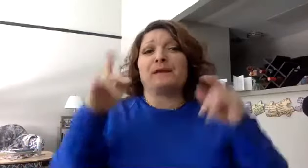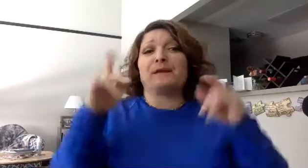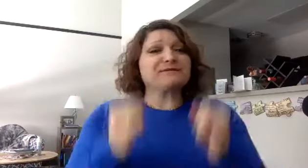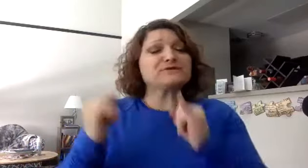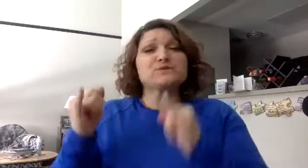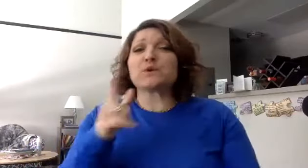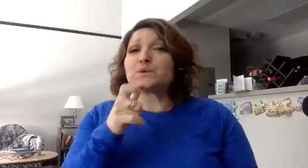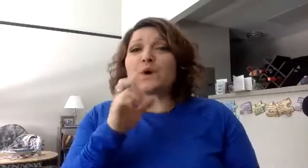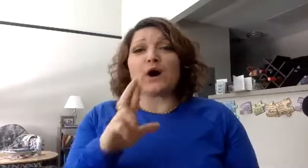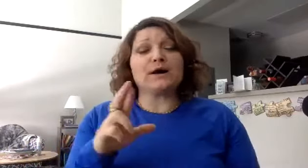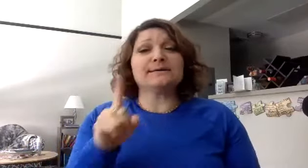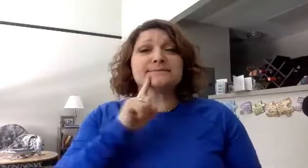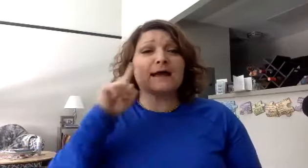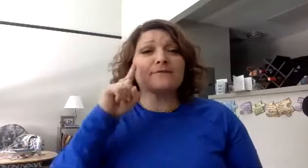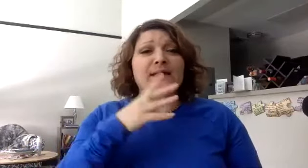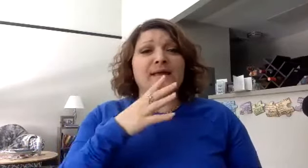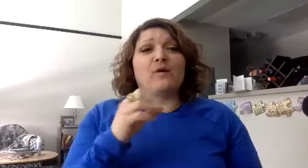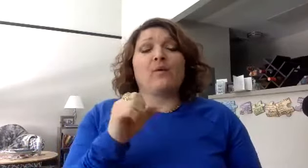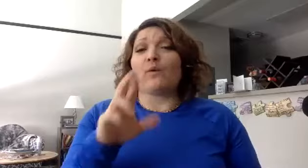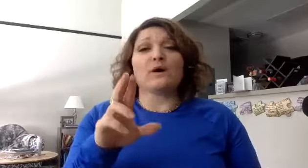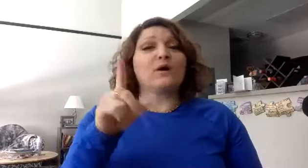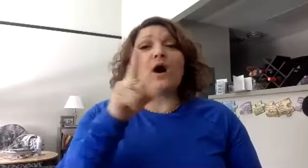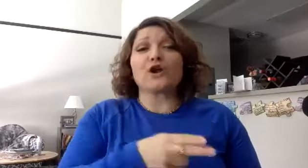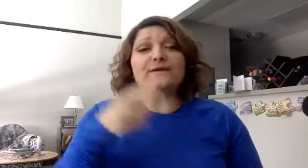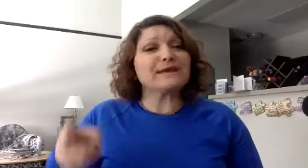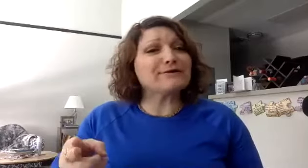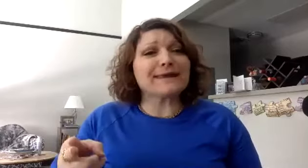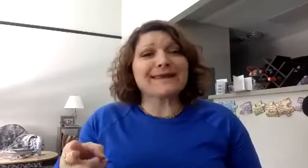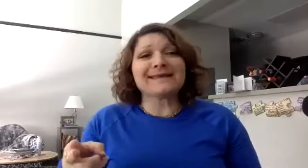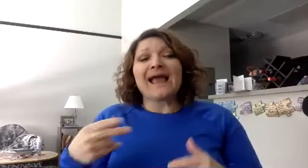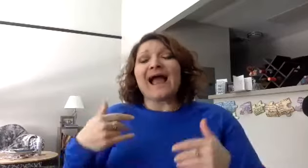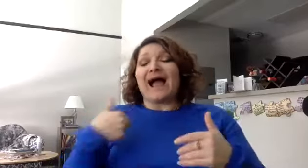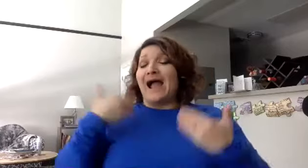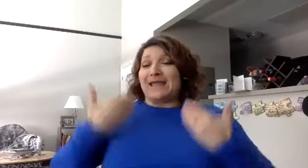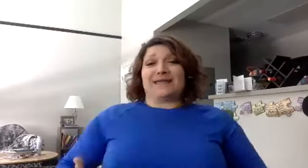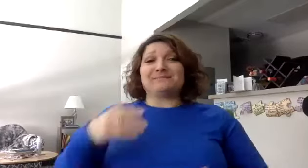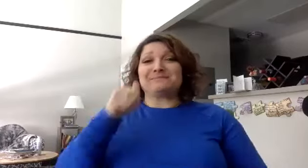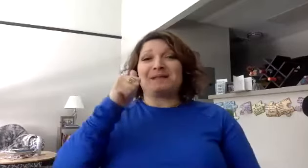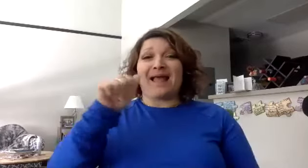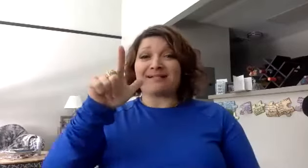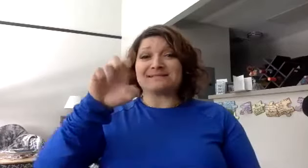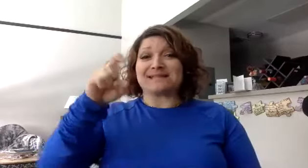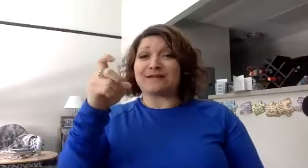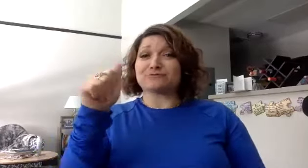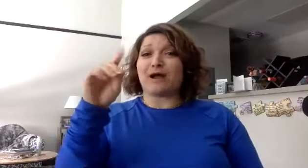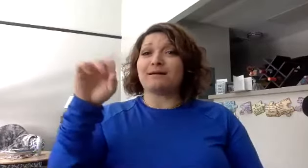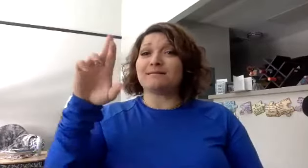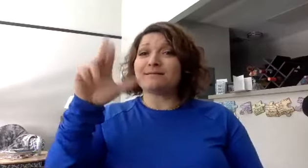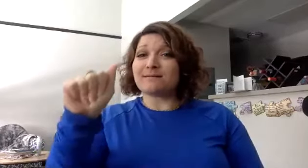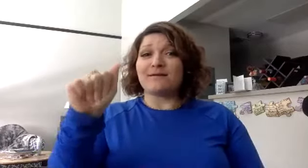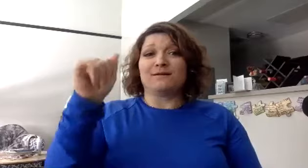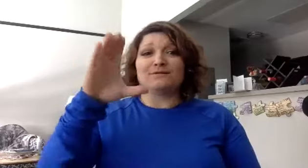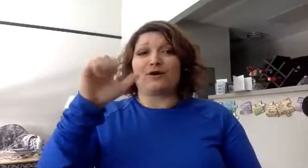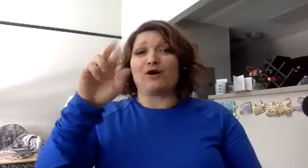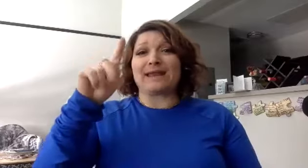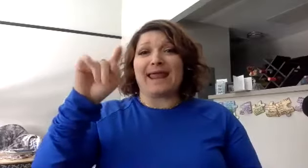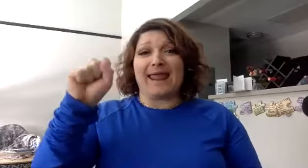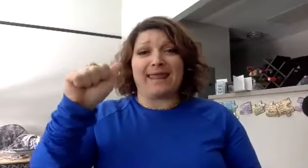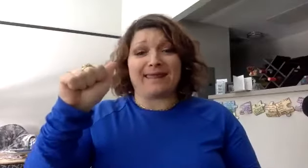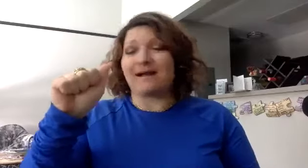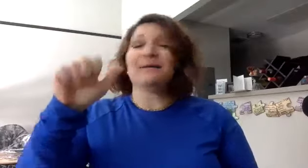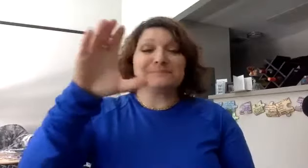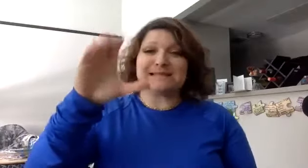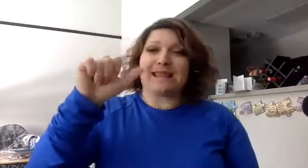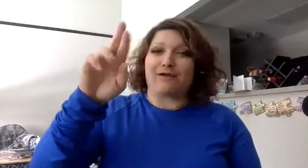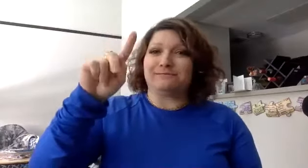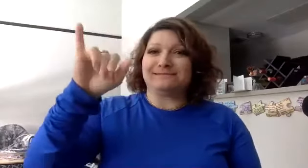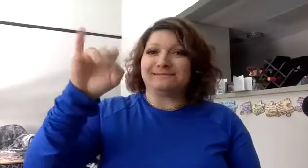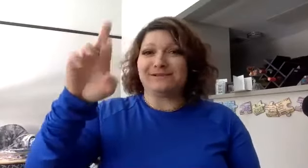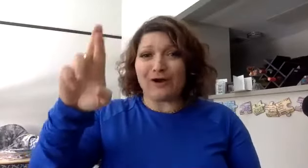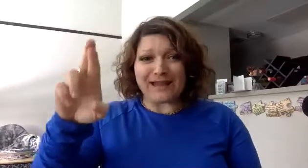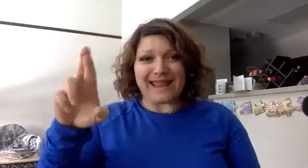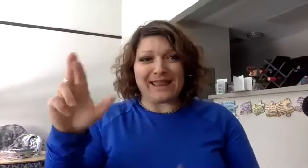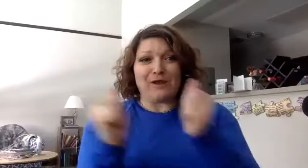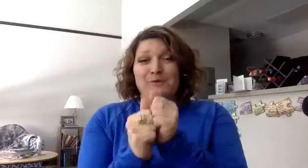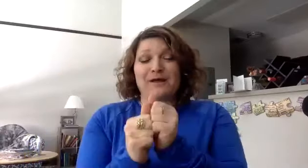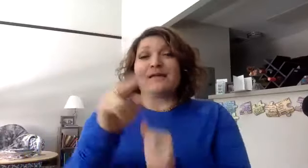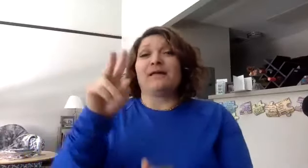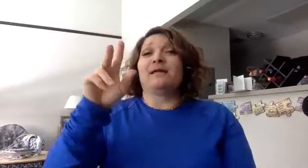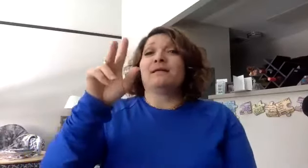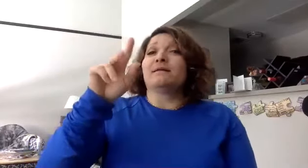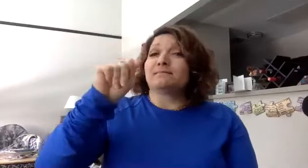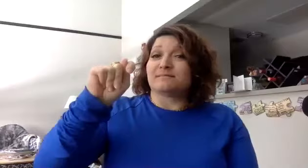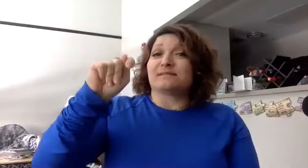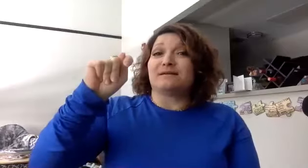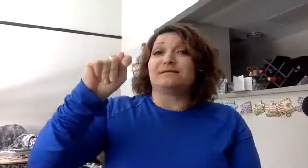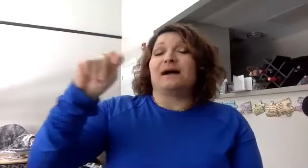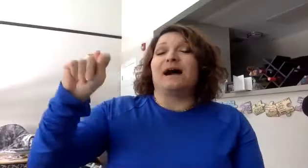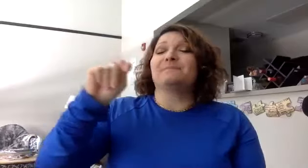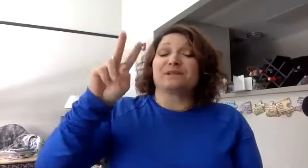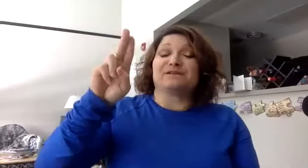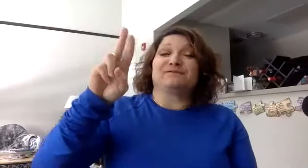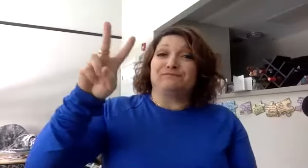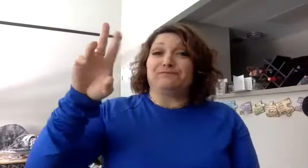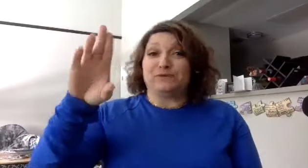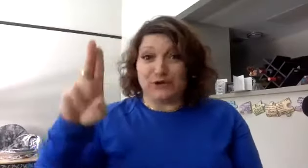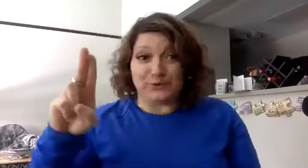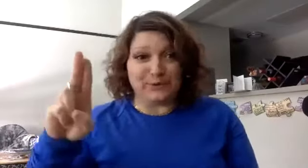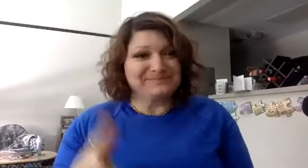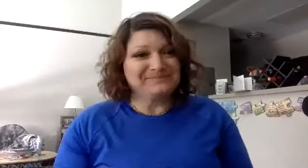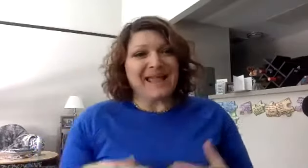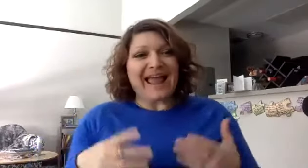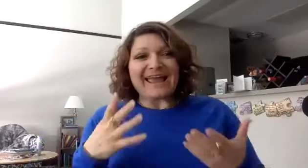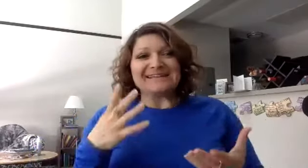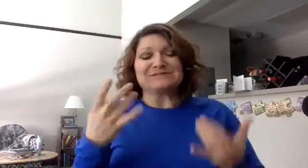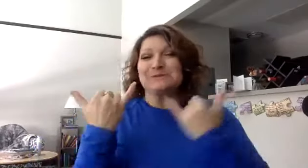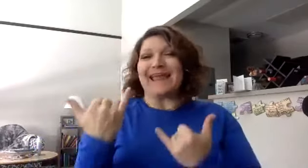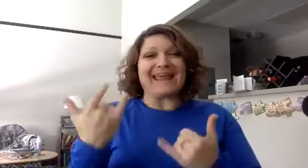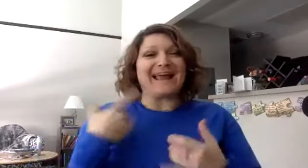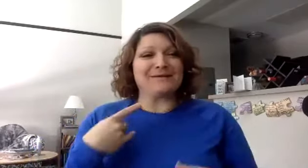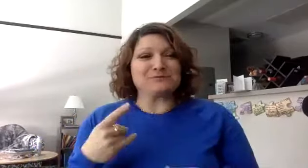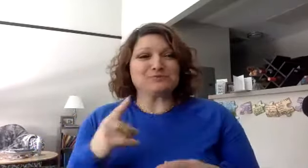individuals who are deaf or hard of hearing. I'm Alexandra Cartier with the Vü and today i'm just